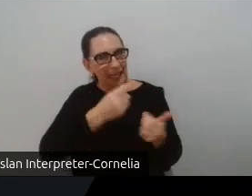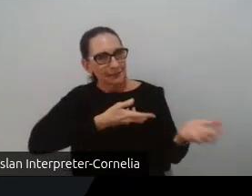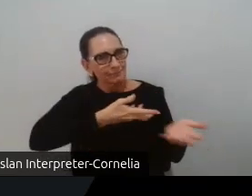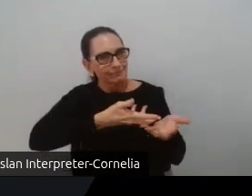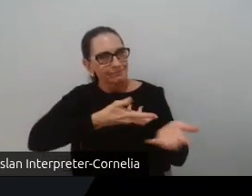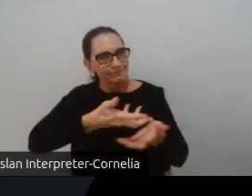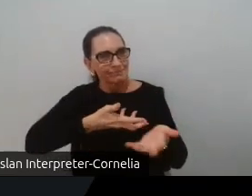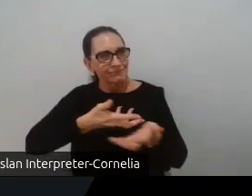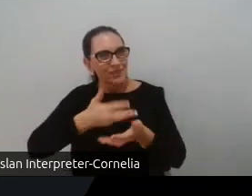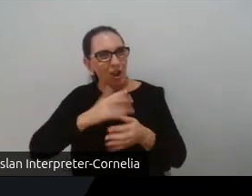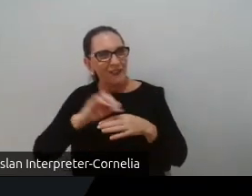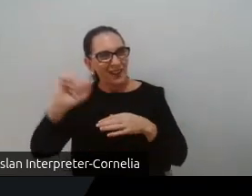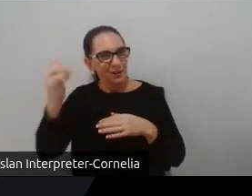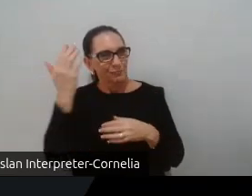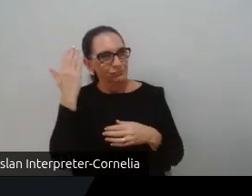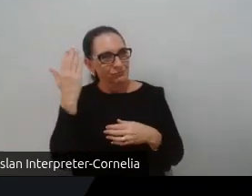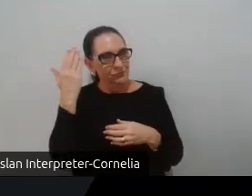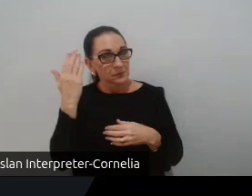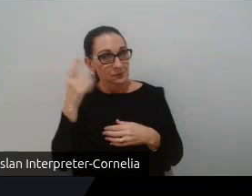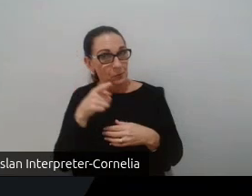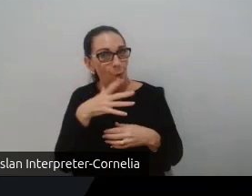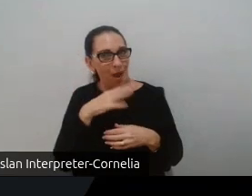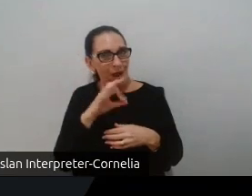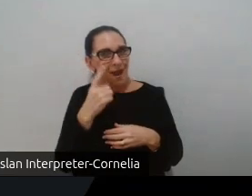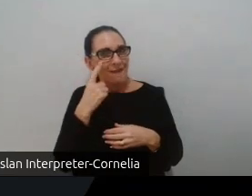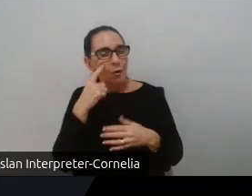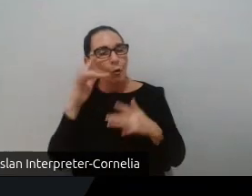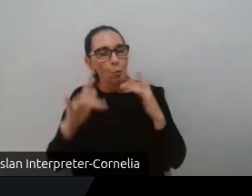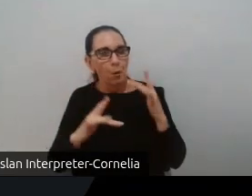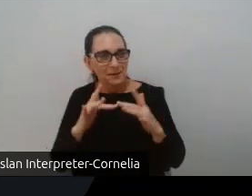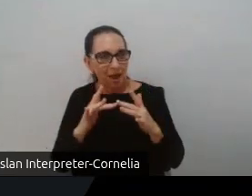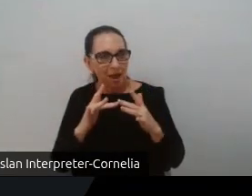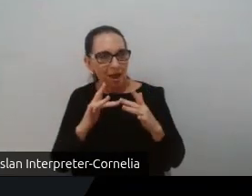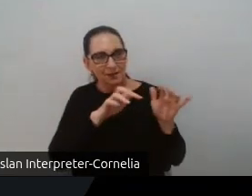talking about, you're welcome to jump on the legal aid website, look up Blurred Borders Queensland,